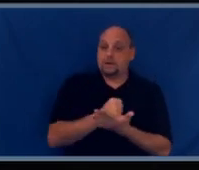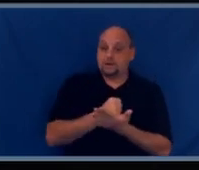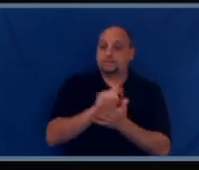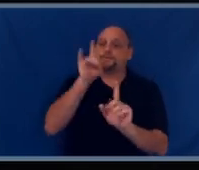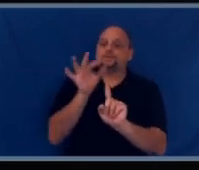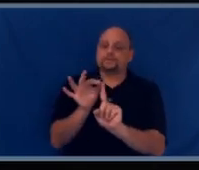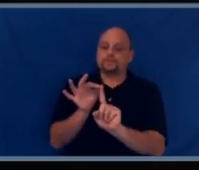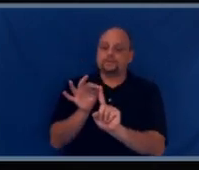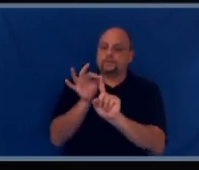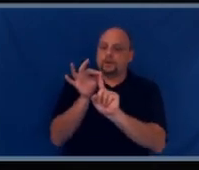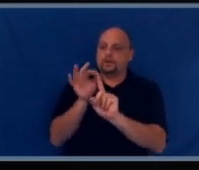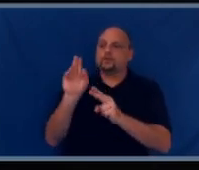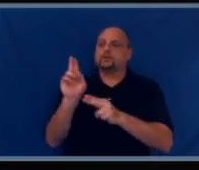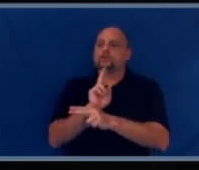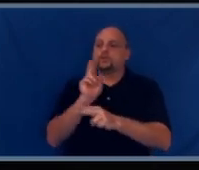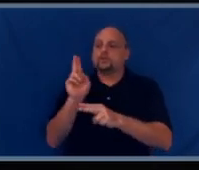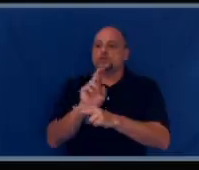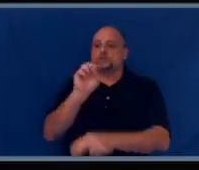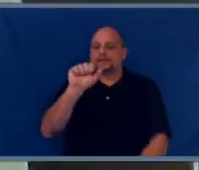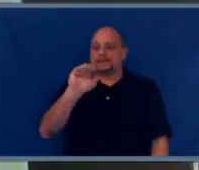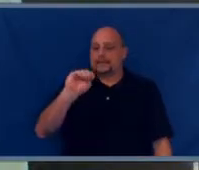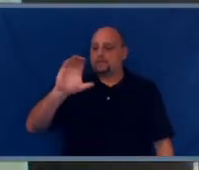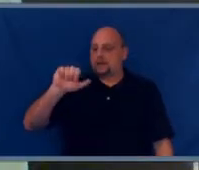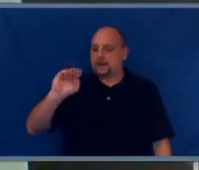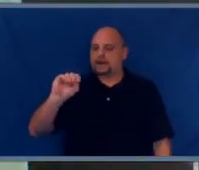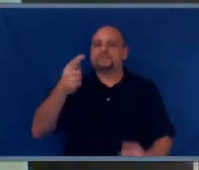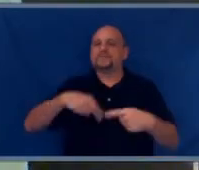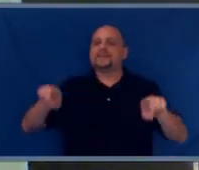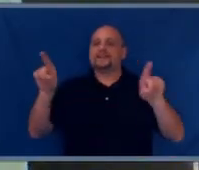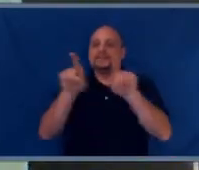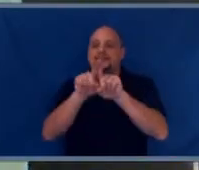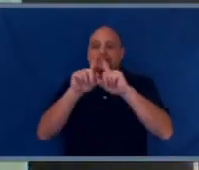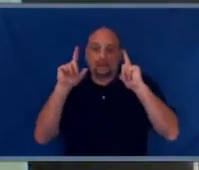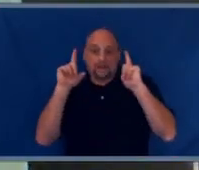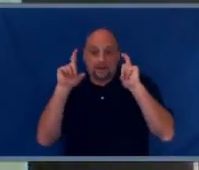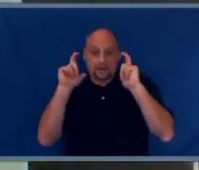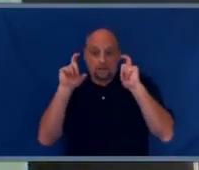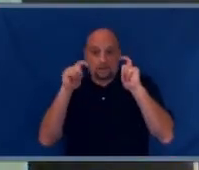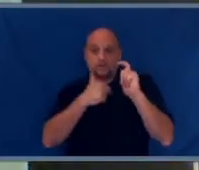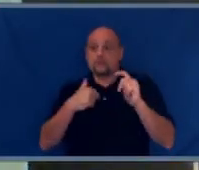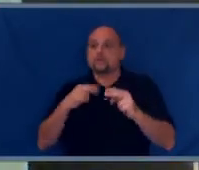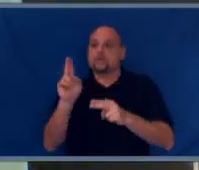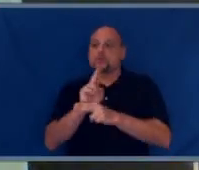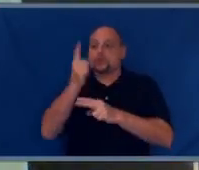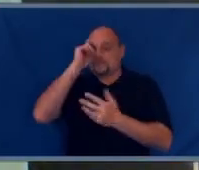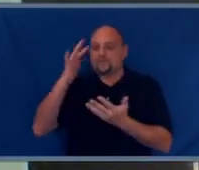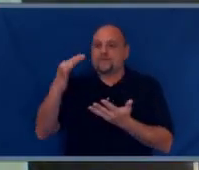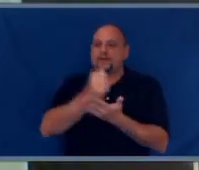USING THE IMAGE, THE SAME CAMERA USED TO COLLECT OF THE IMAGES OF